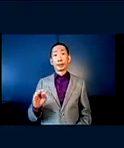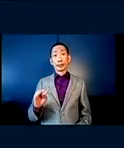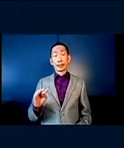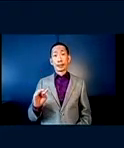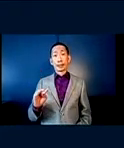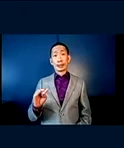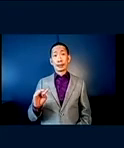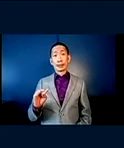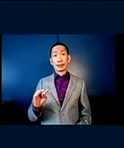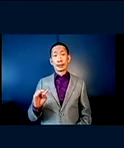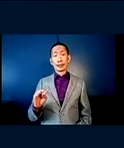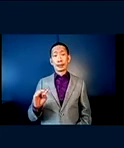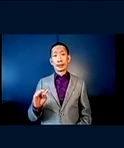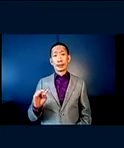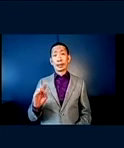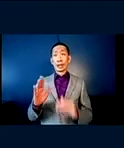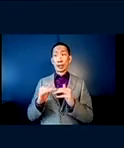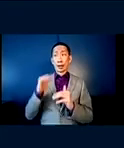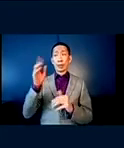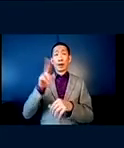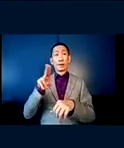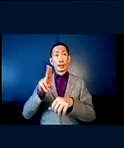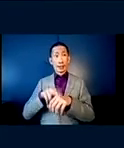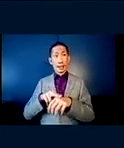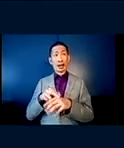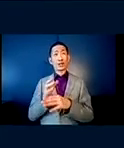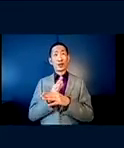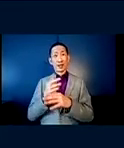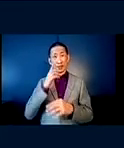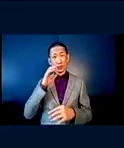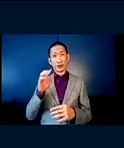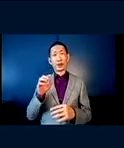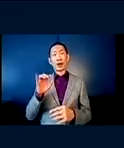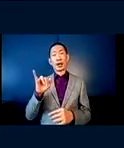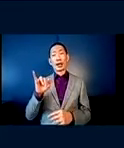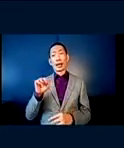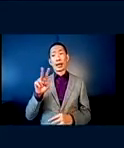NATION, PRETTY MUCH. 67% EXCESS ABOVE THE NATIONAL